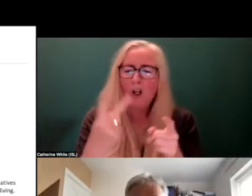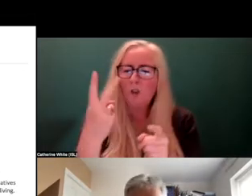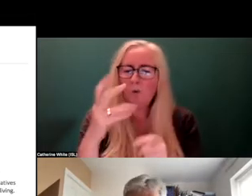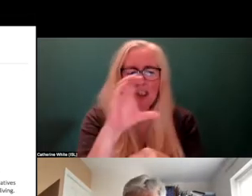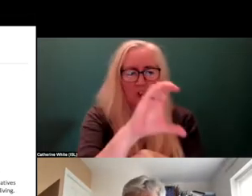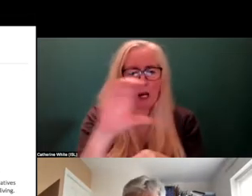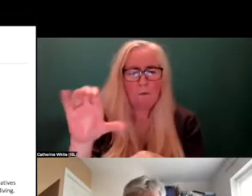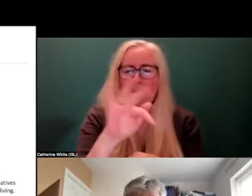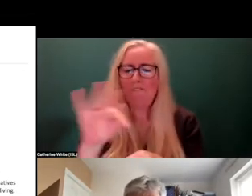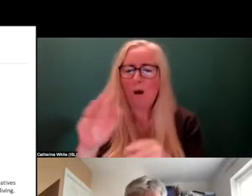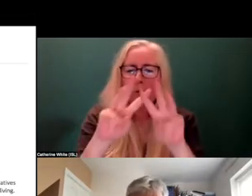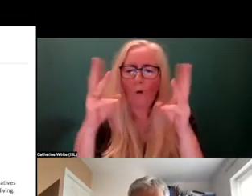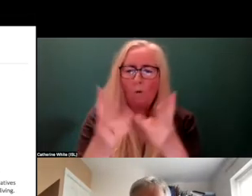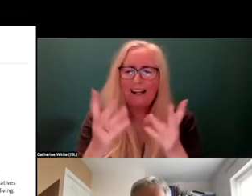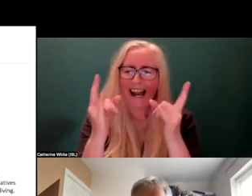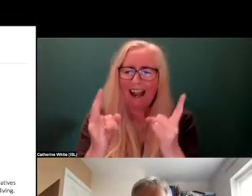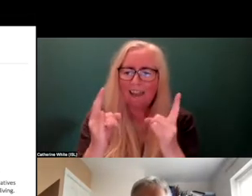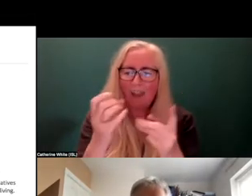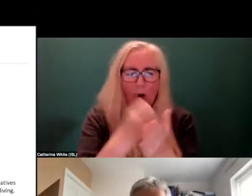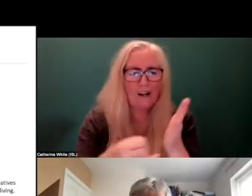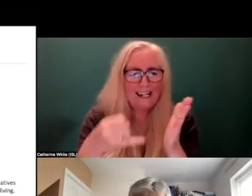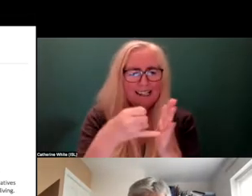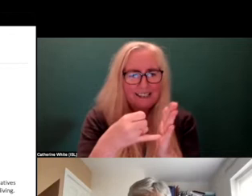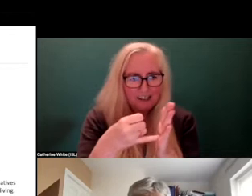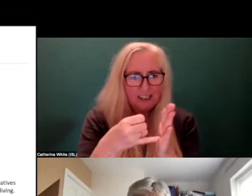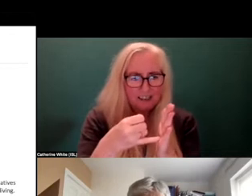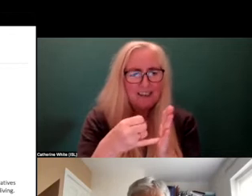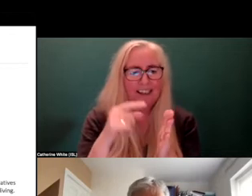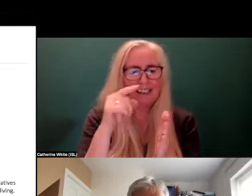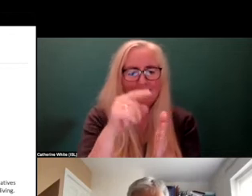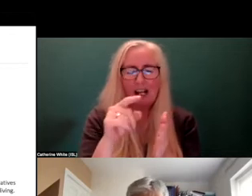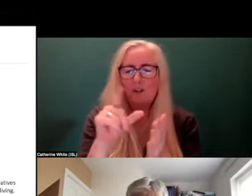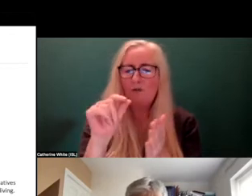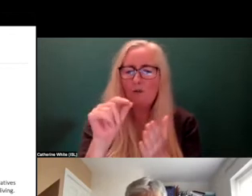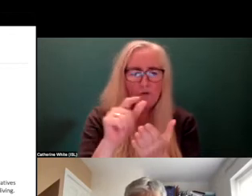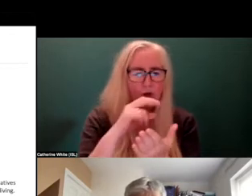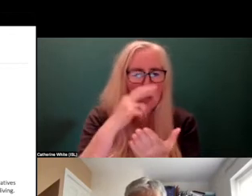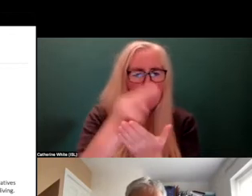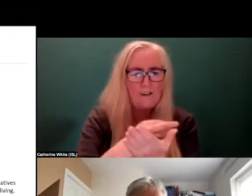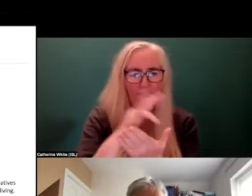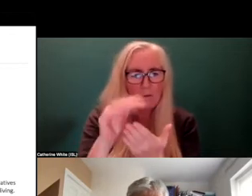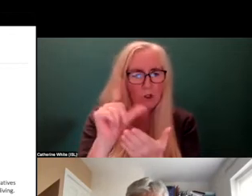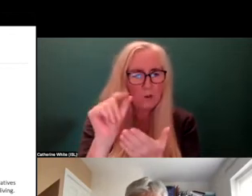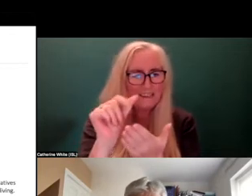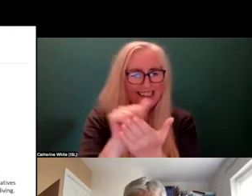The following two diagrams are from the World Health Organization's Healthy Ageing Global Report of 2015.